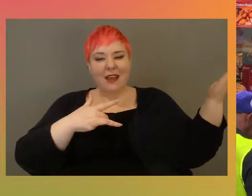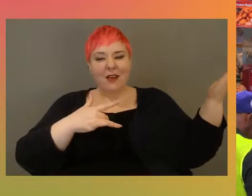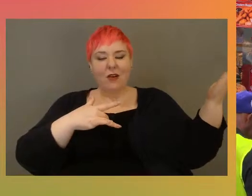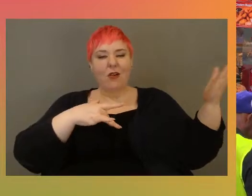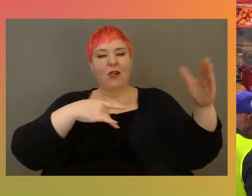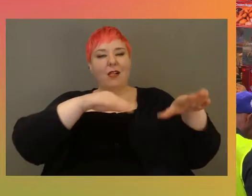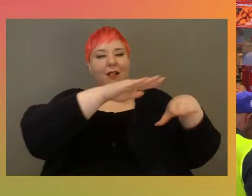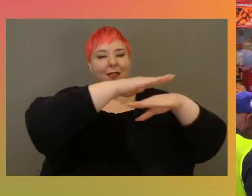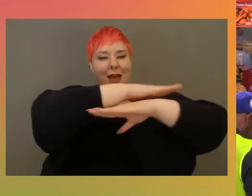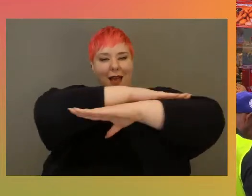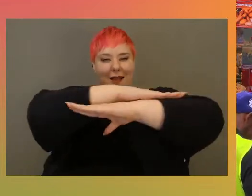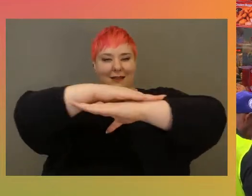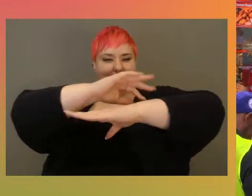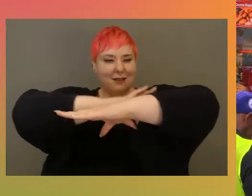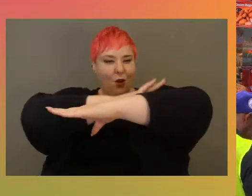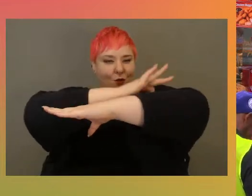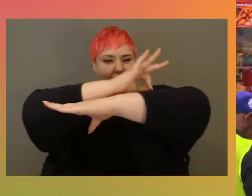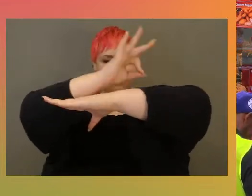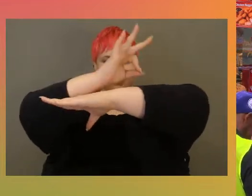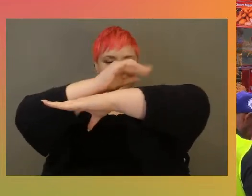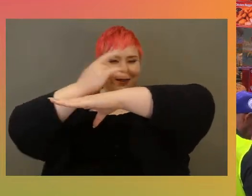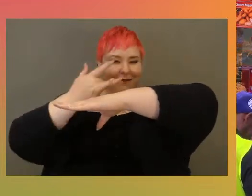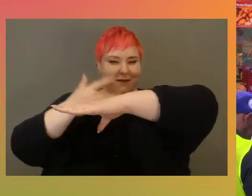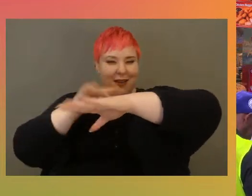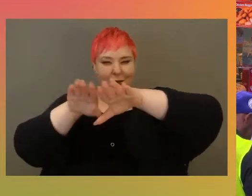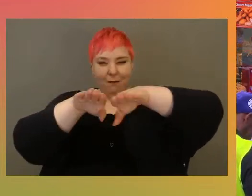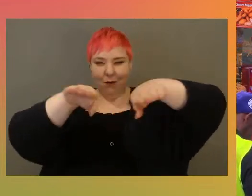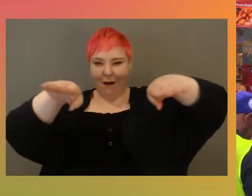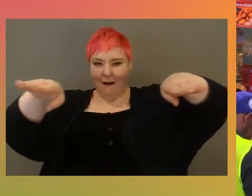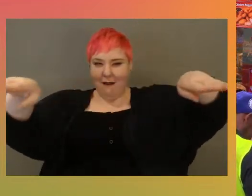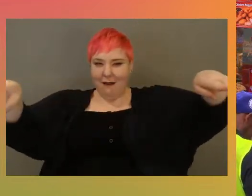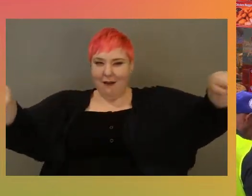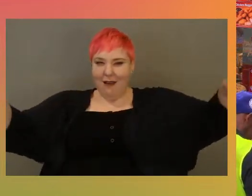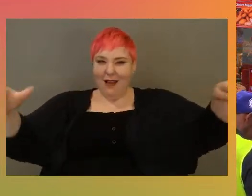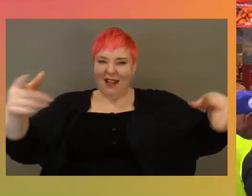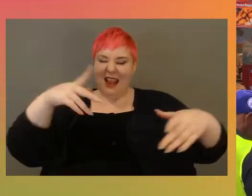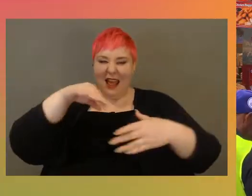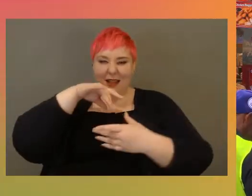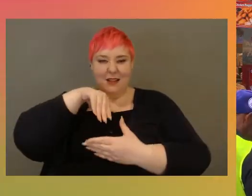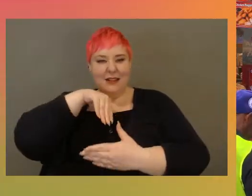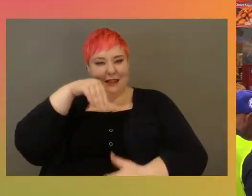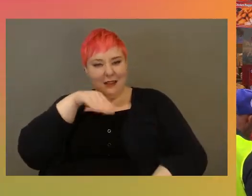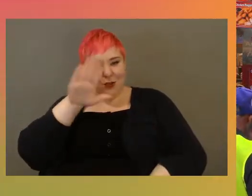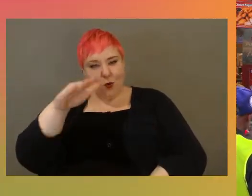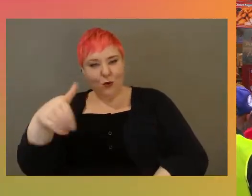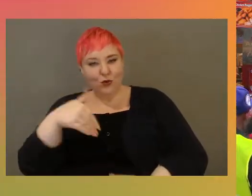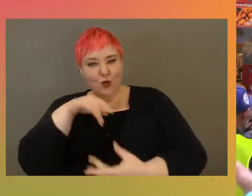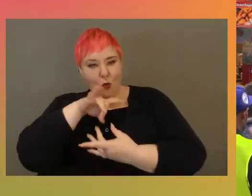INHALE, RAISE YOUR ARMS UP TO THE SIDE. FEEL THE BROADNESS OF THE